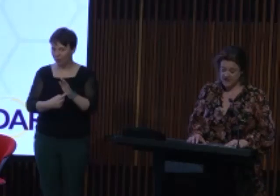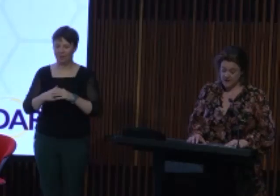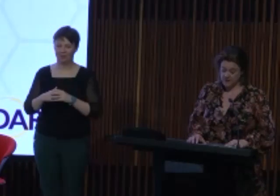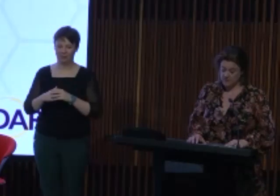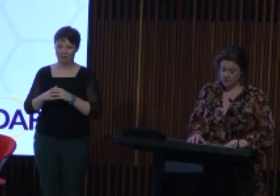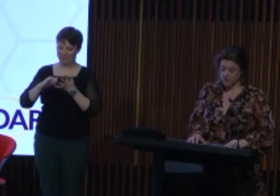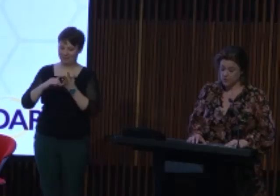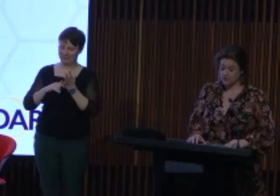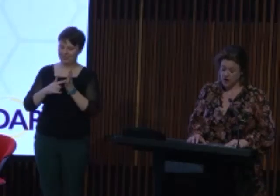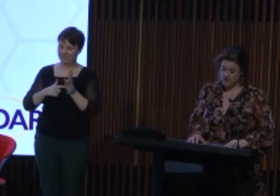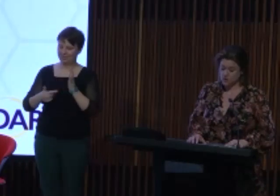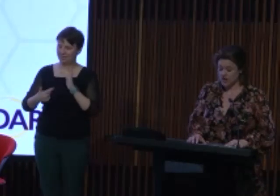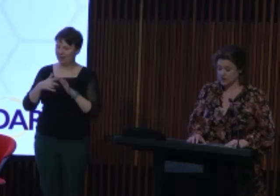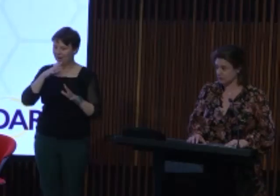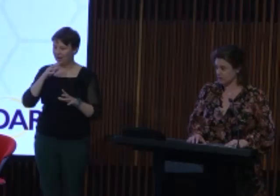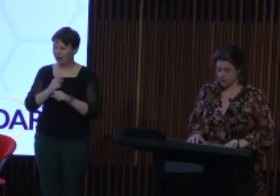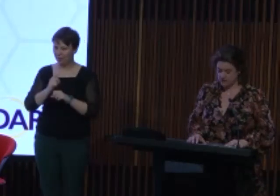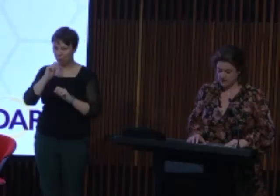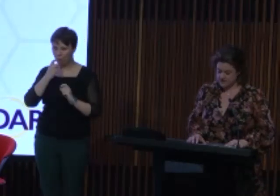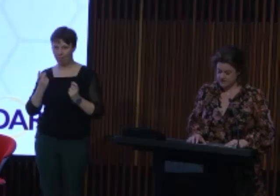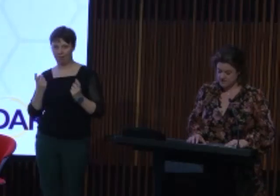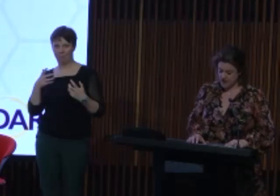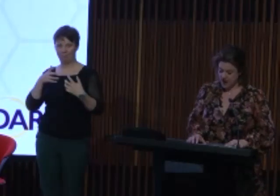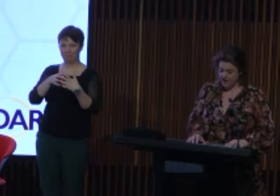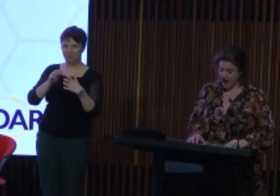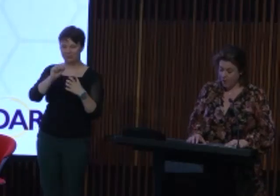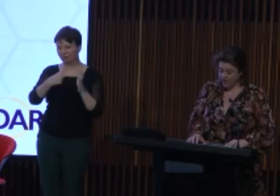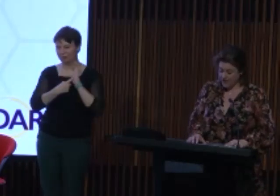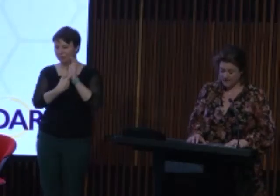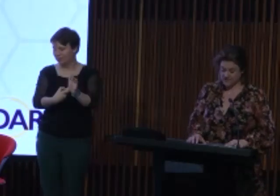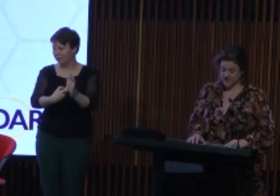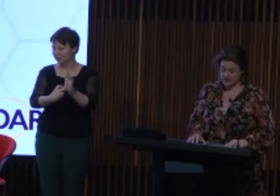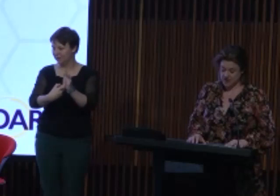governments are going to address change and respond to this and how we, as a sector are